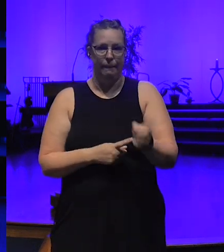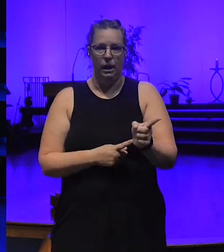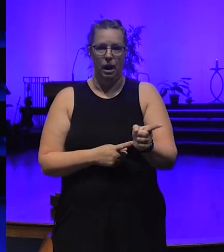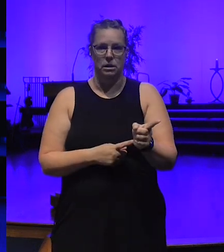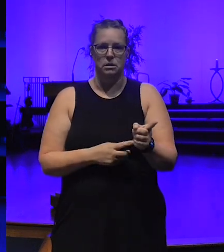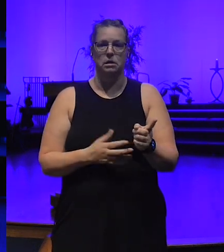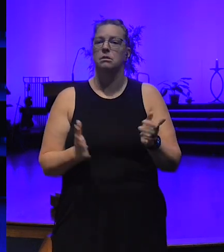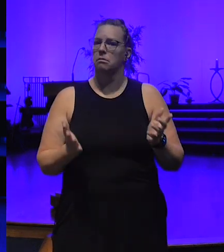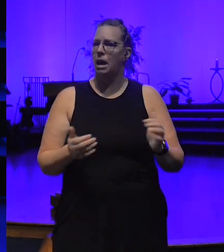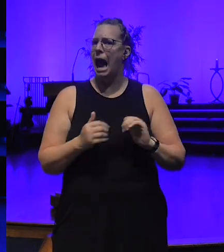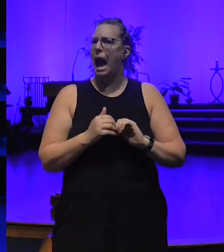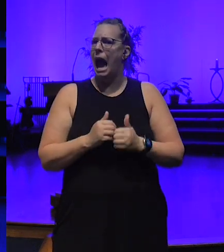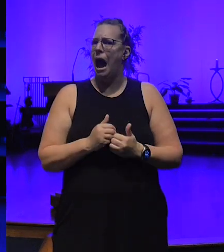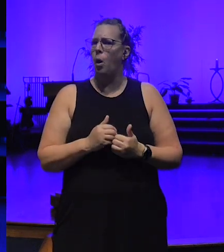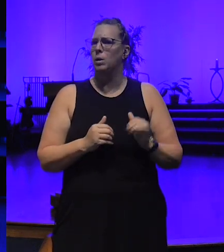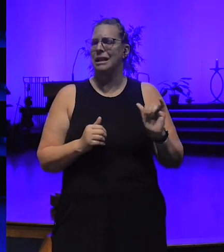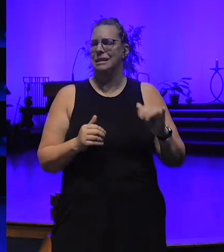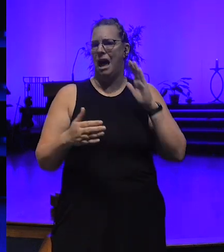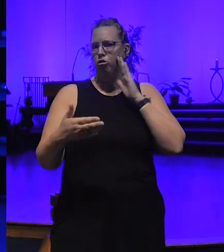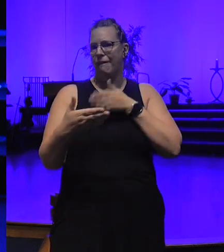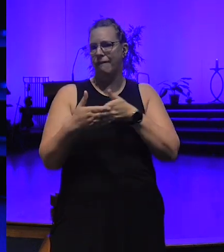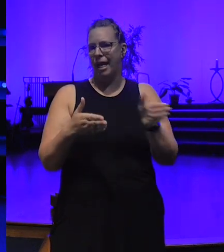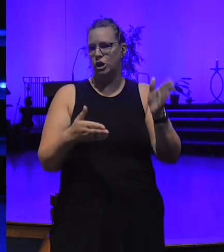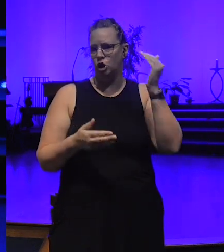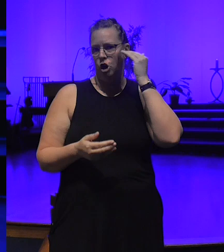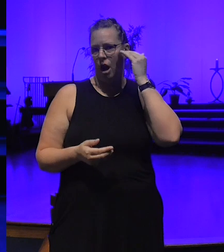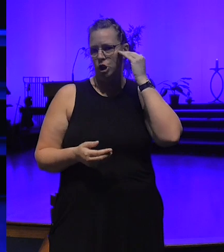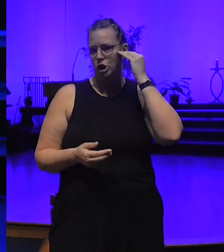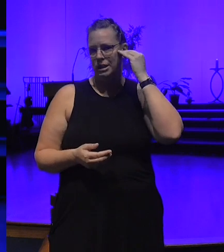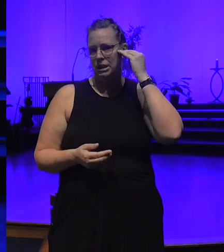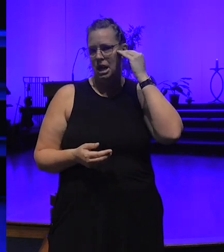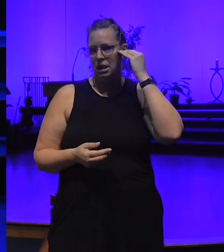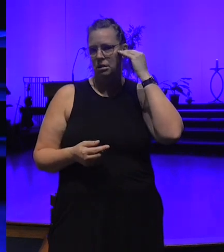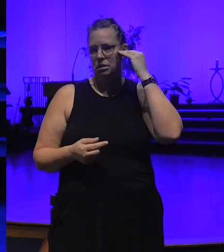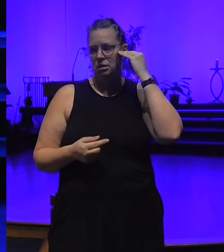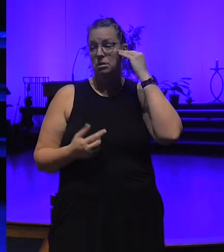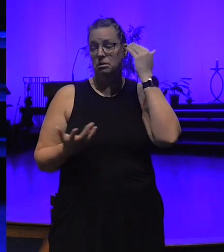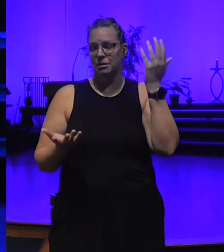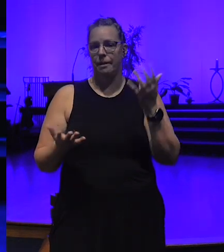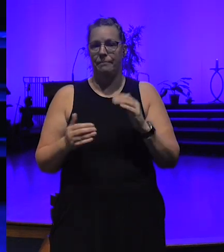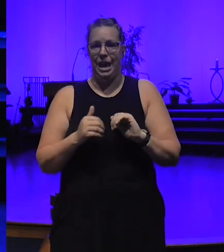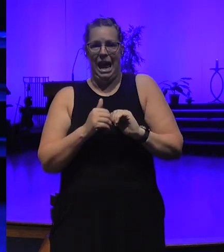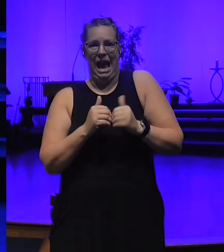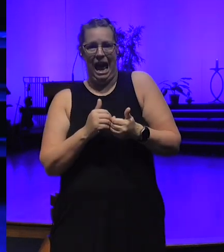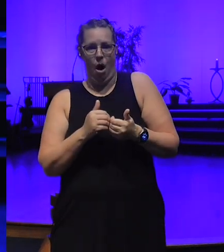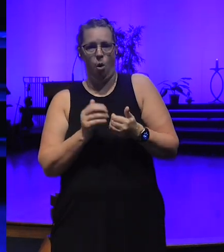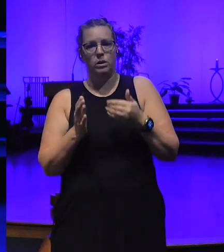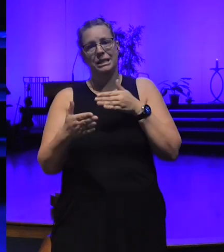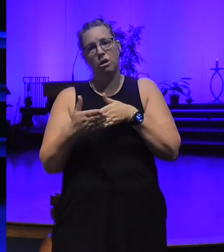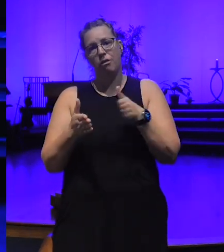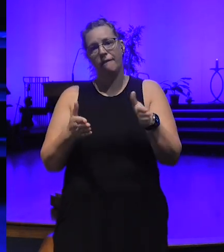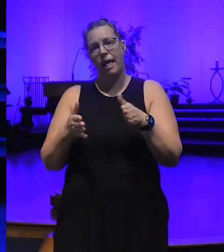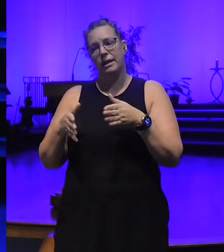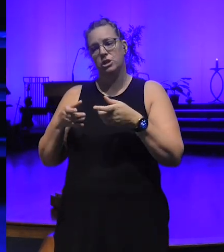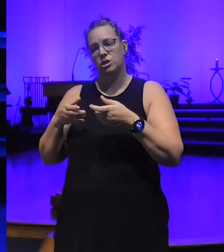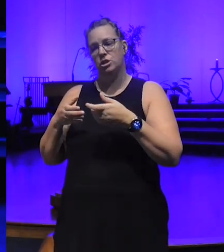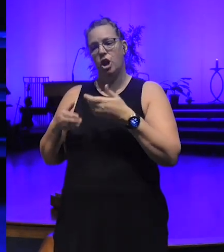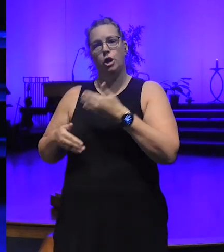your Consciousness now how would it best reflect your pace maybe for all of us it doesn't look